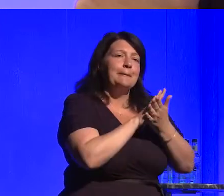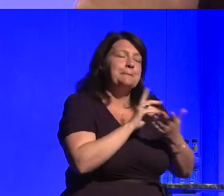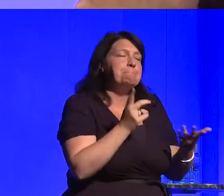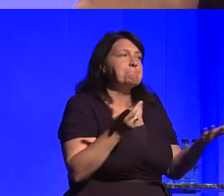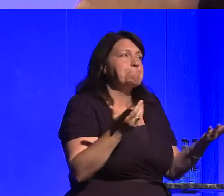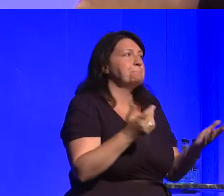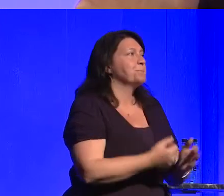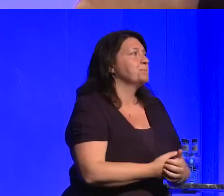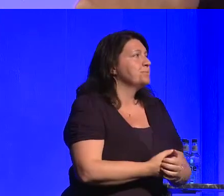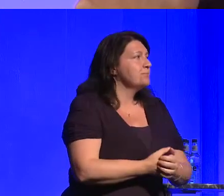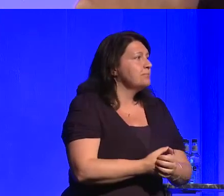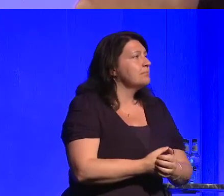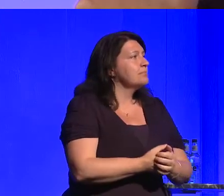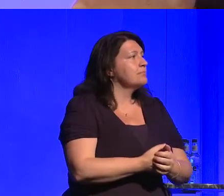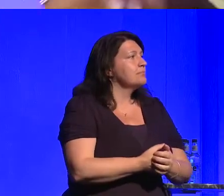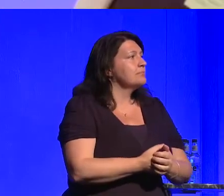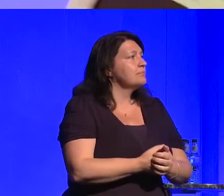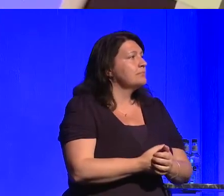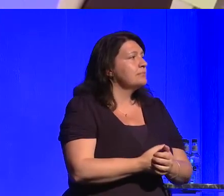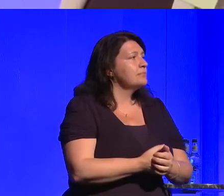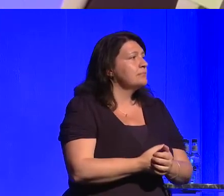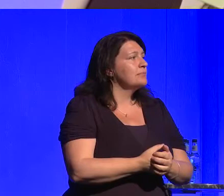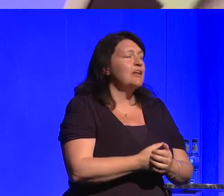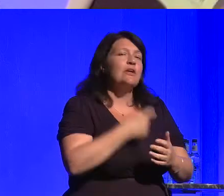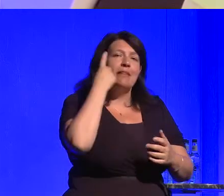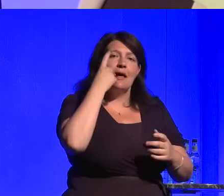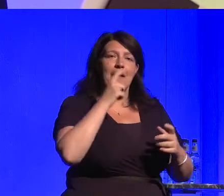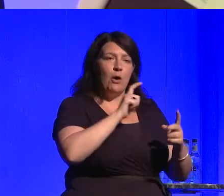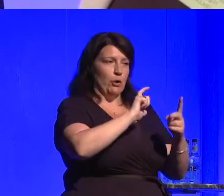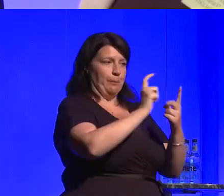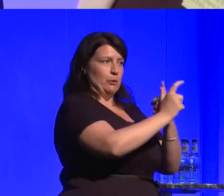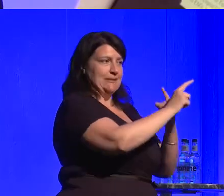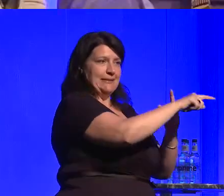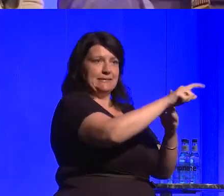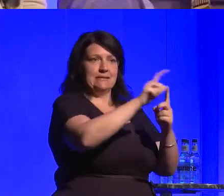It is about thinking about people in communities as owners of the NHS.